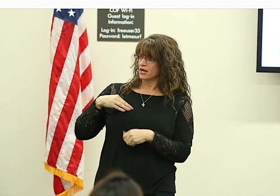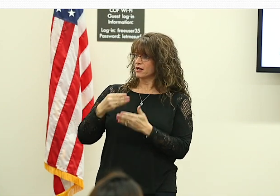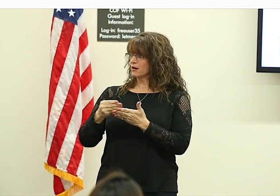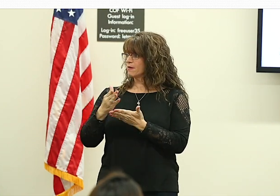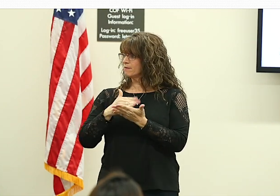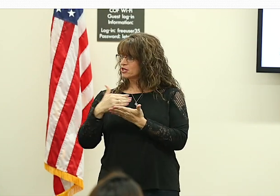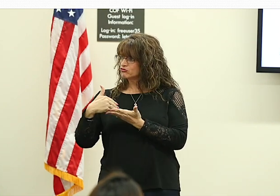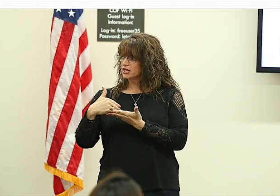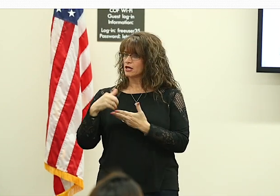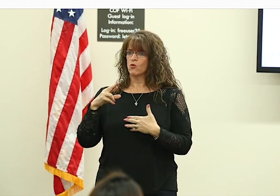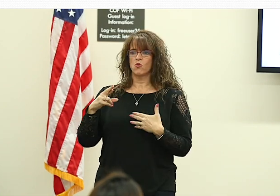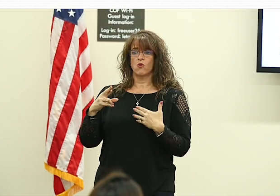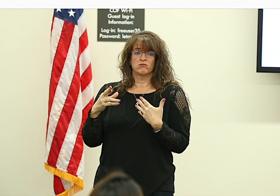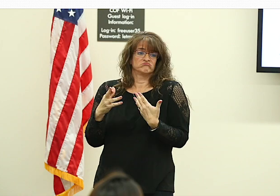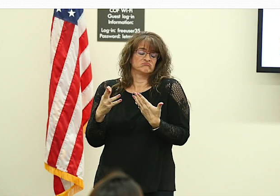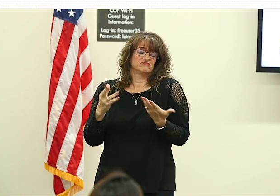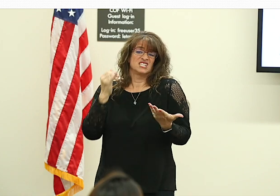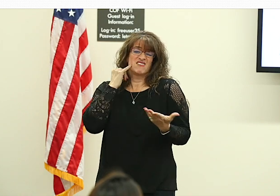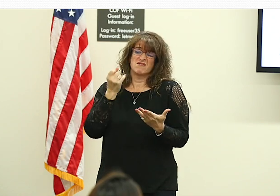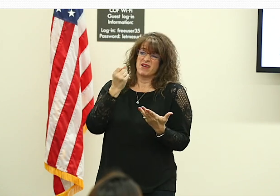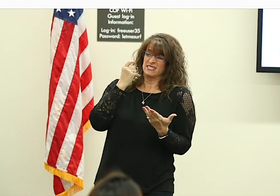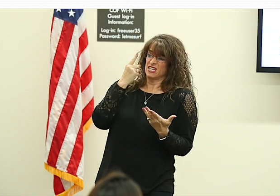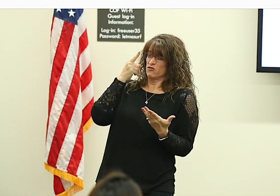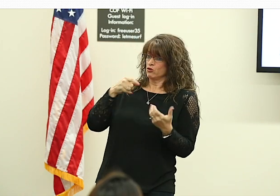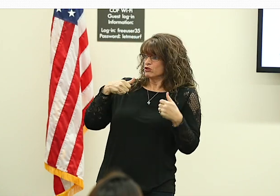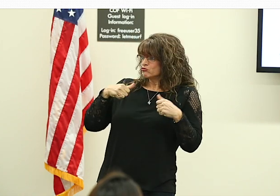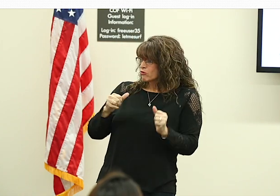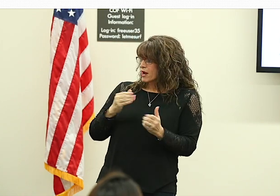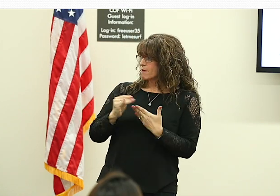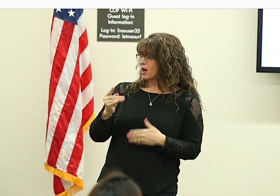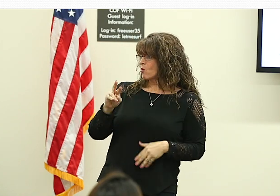or even whether it makes sense for you to even try and buy one of these homes.